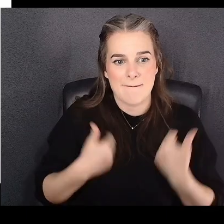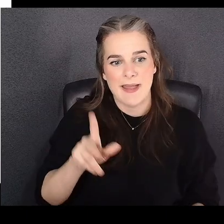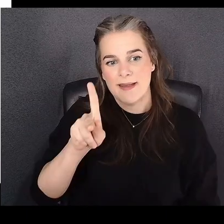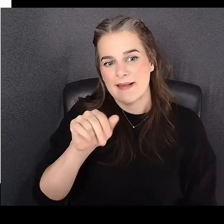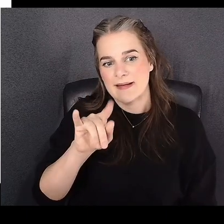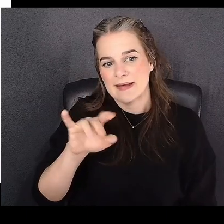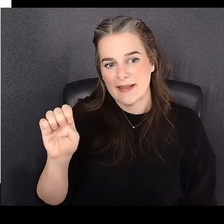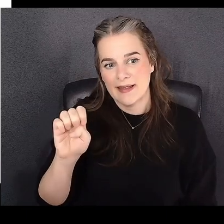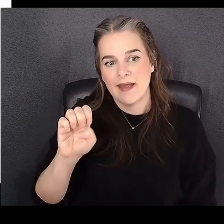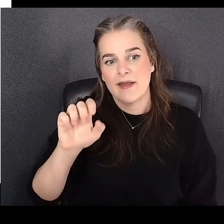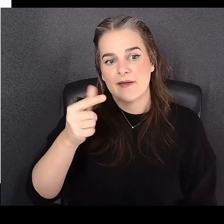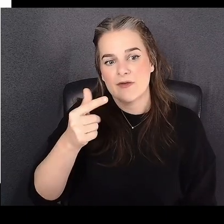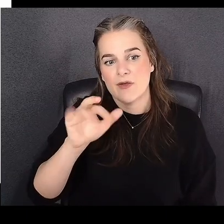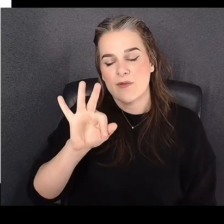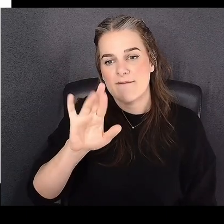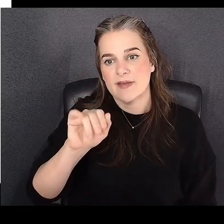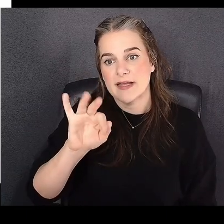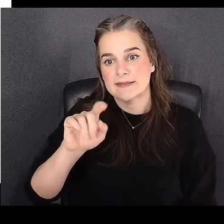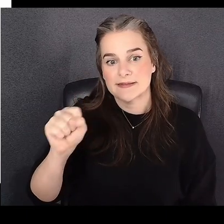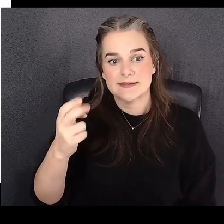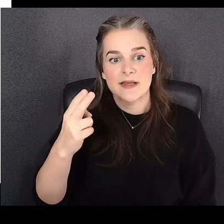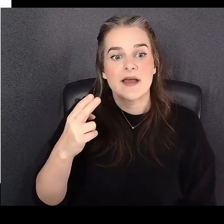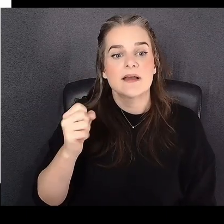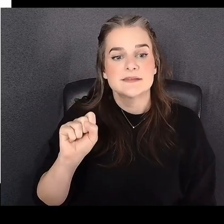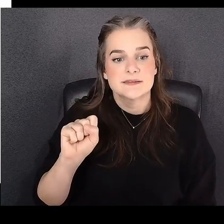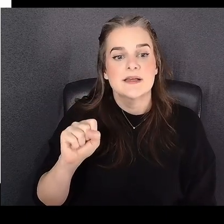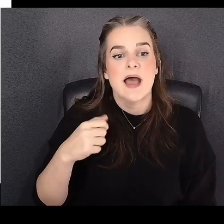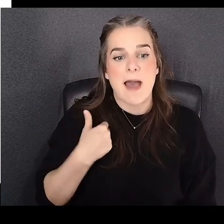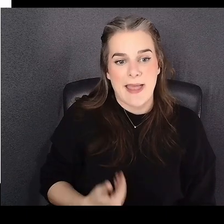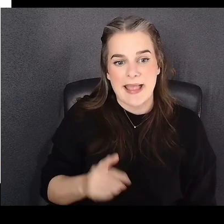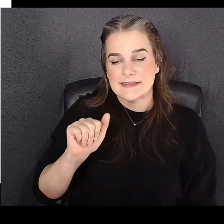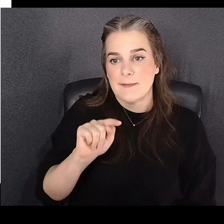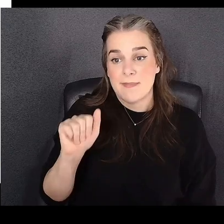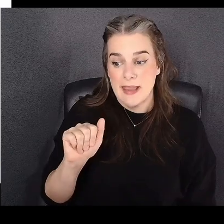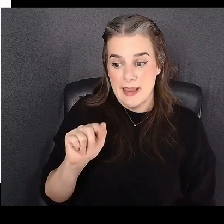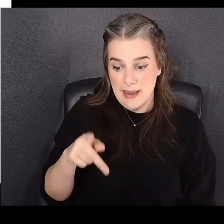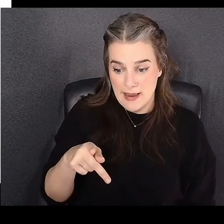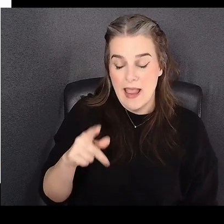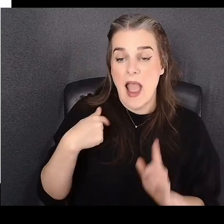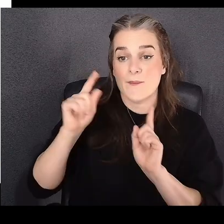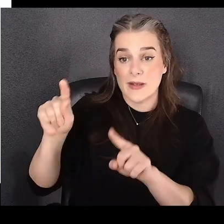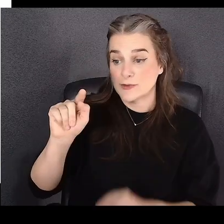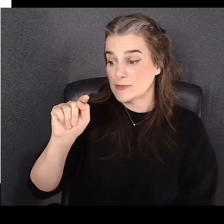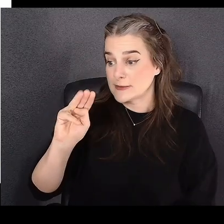CTRS is my background. I went to Temple and specialize in recreational therapy.